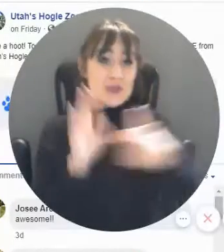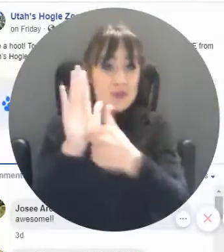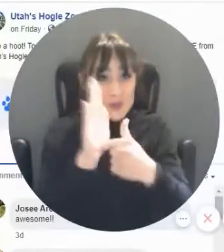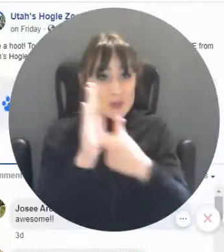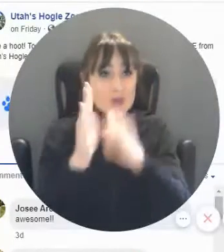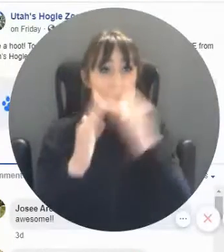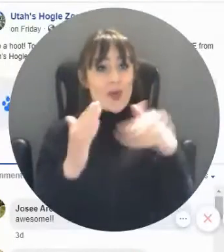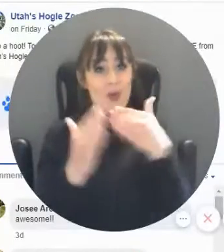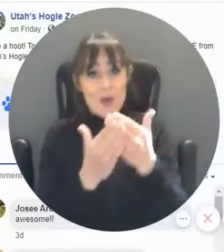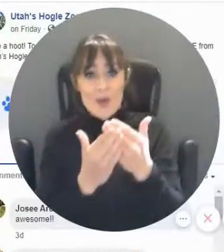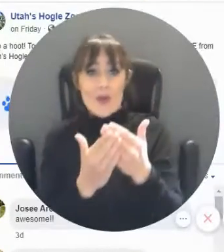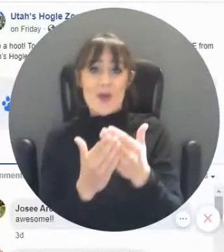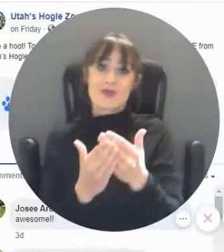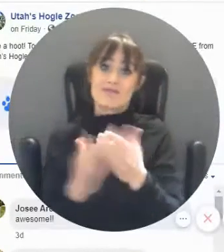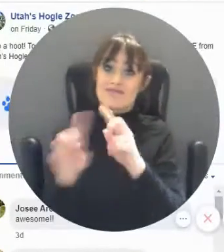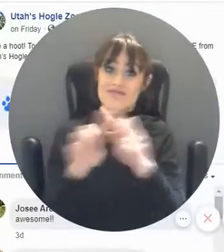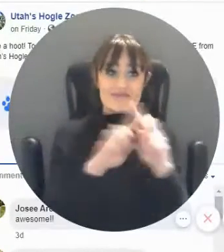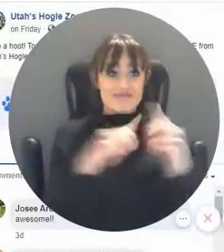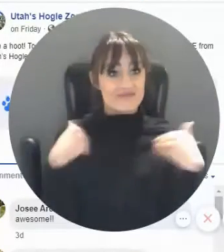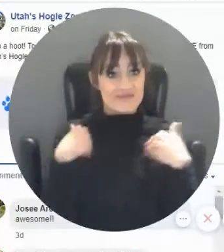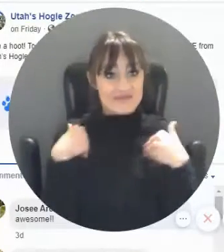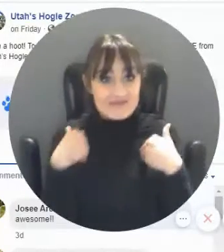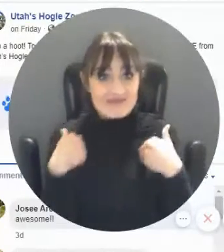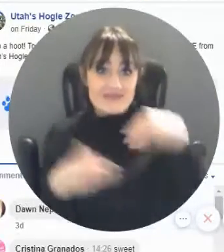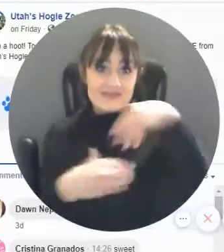that was previously never really on display.